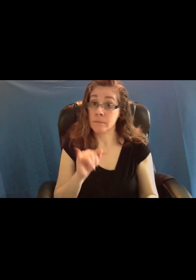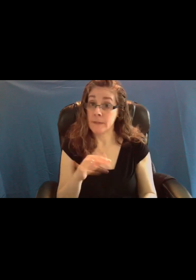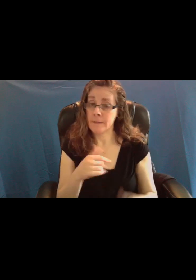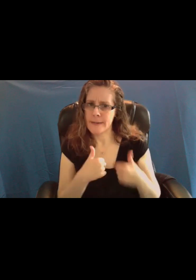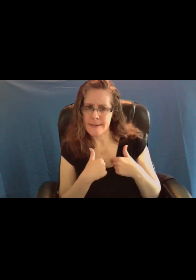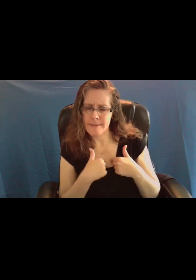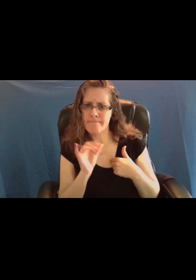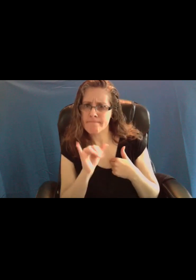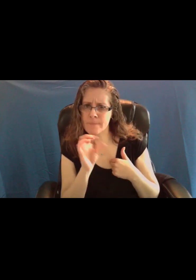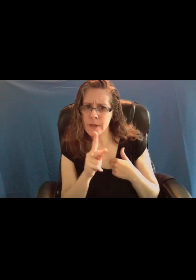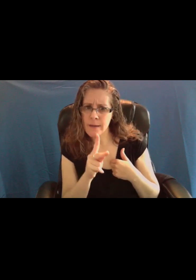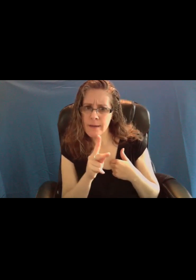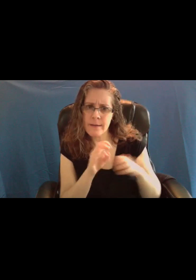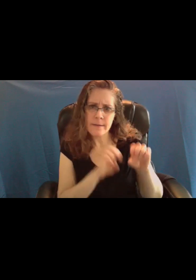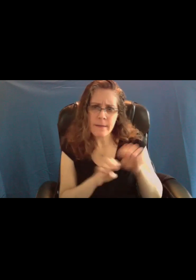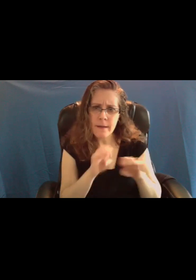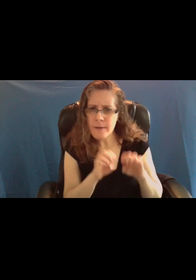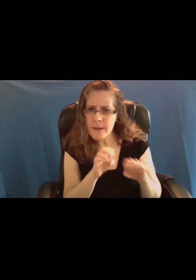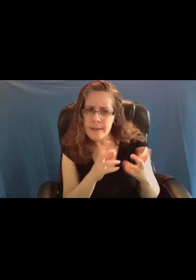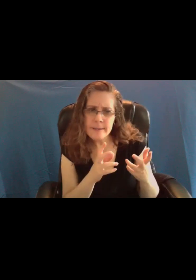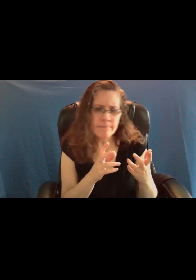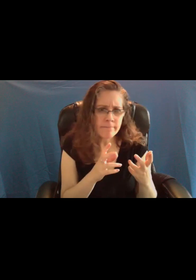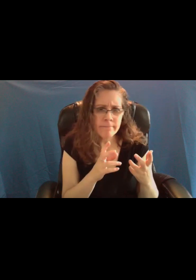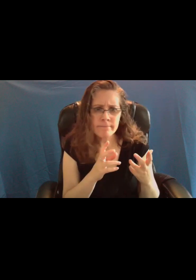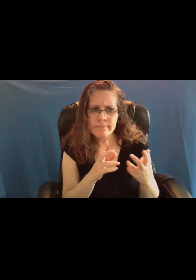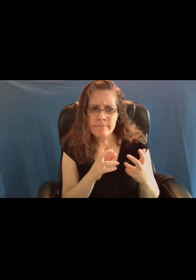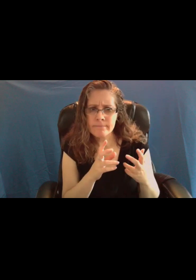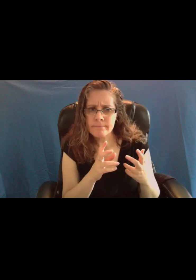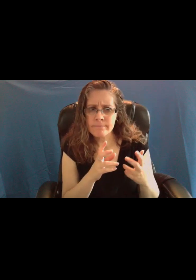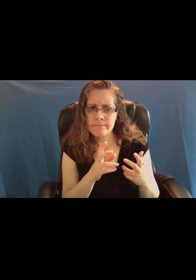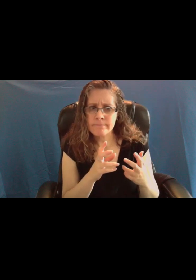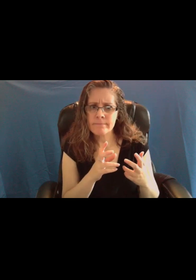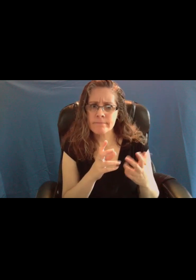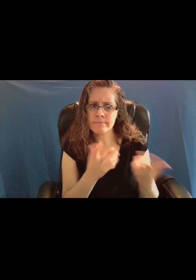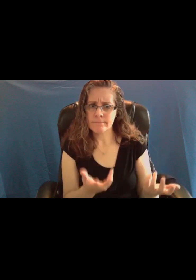evaluating it, part of the evaluation is considering the nature of the